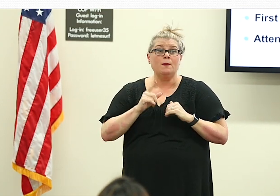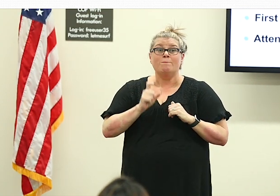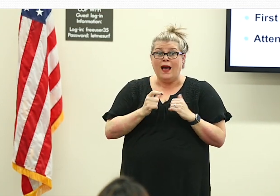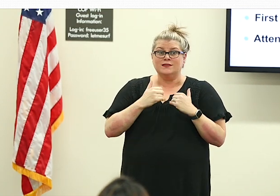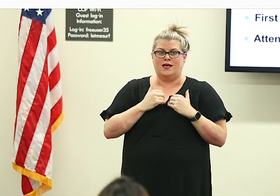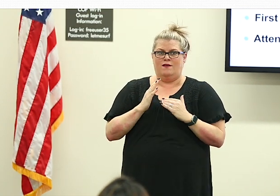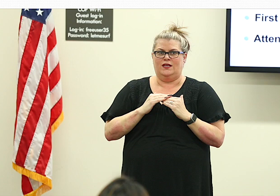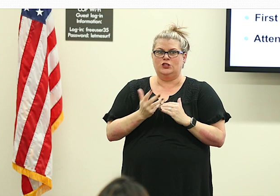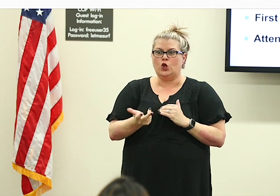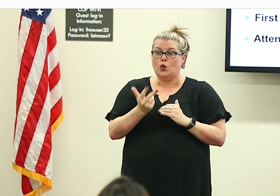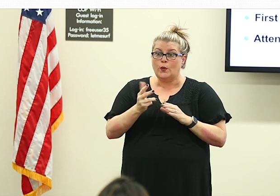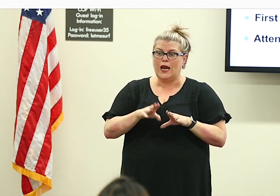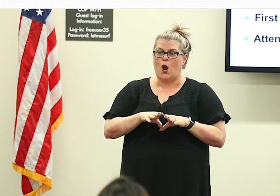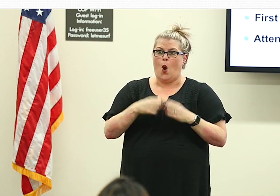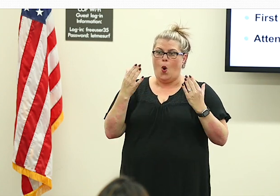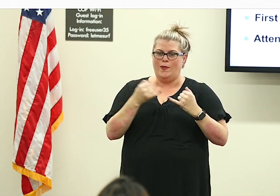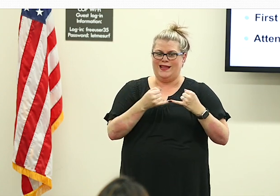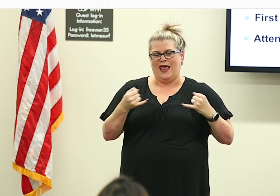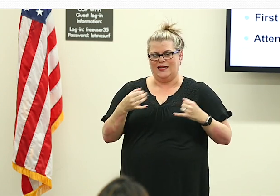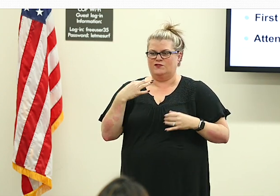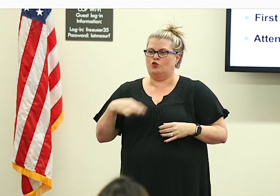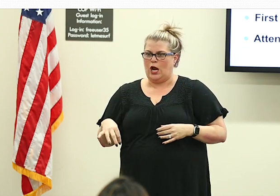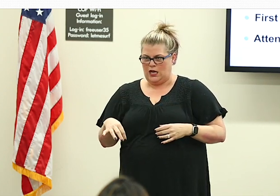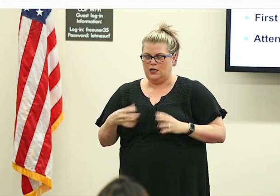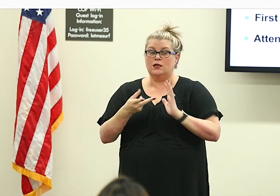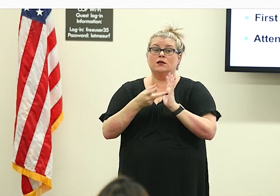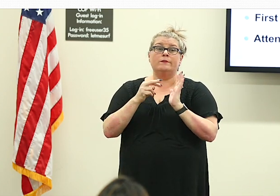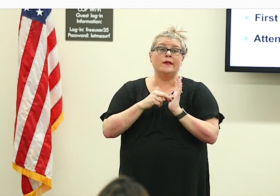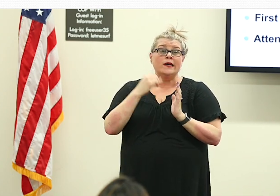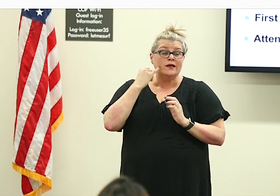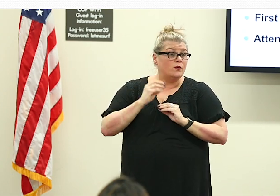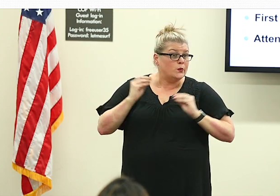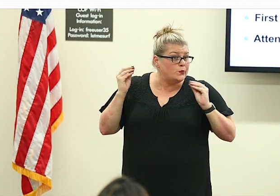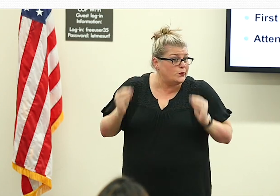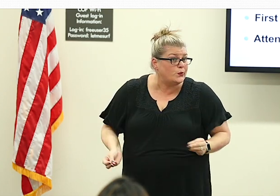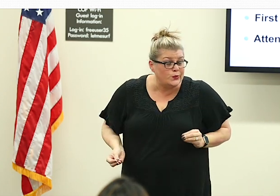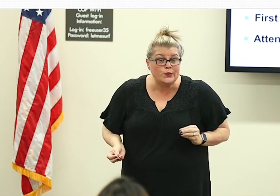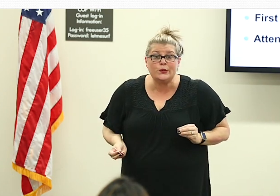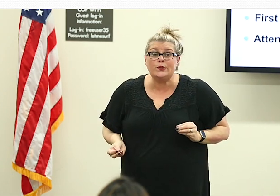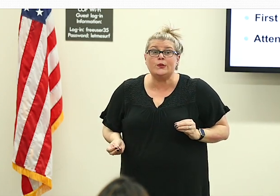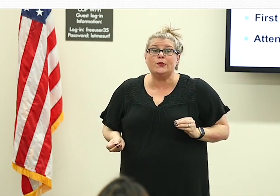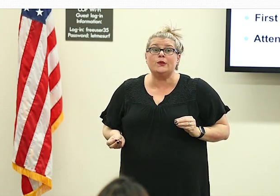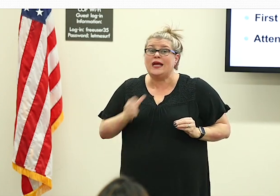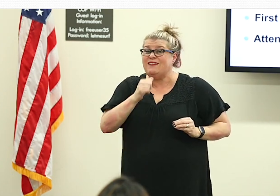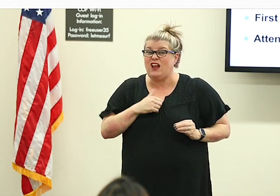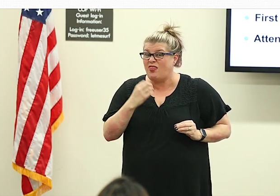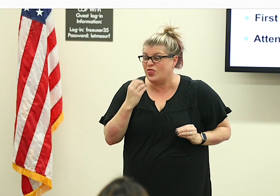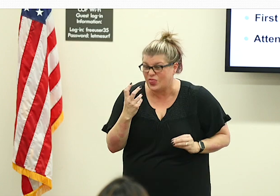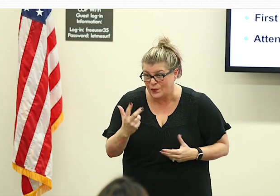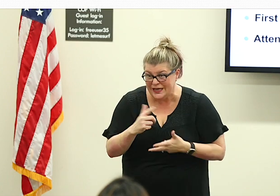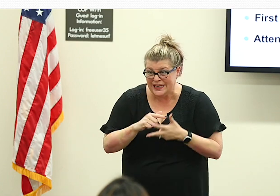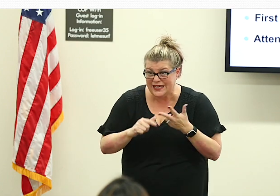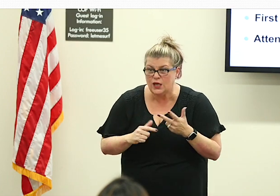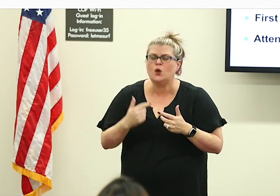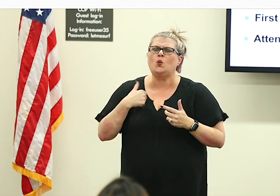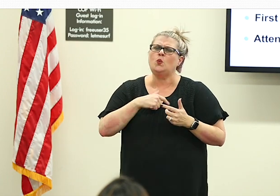three open lines of credit. Now, if you don't have three, we do accept alternatives to credit.